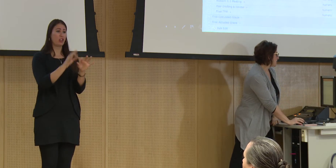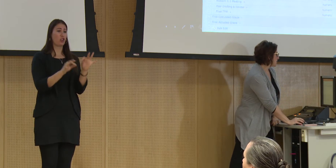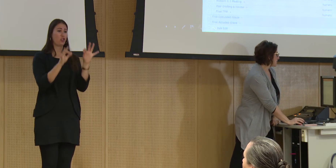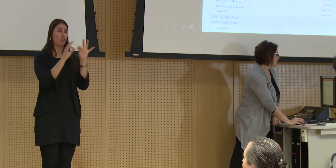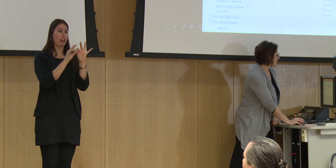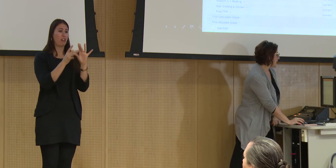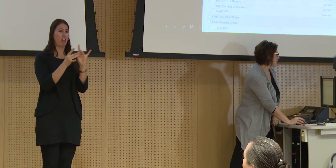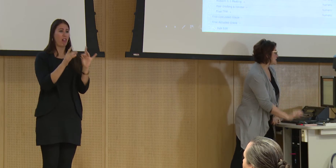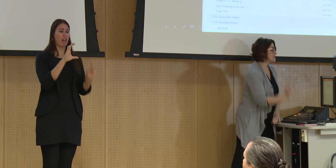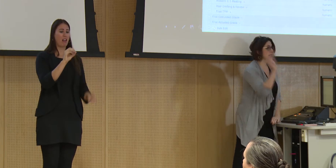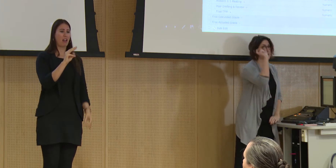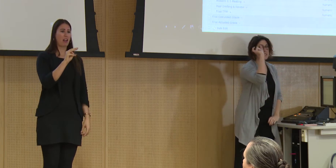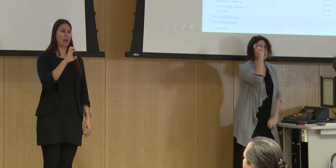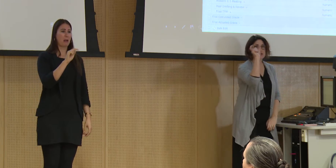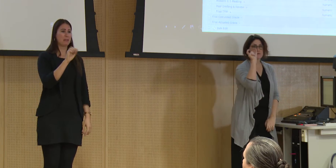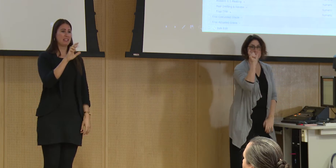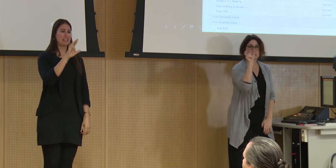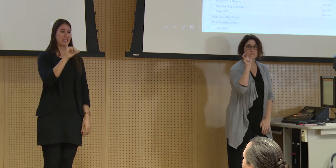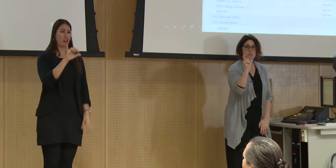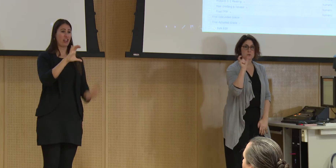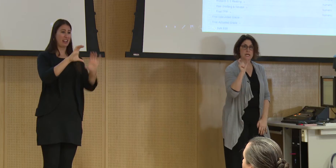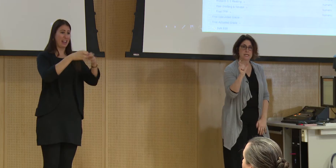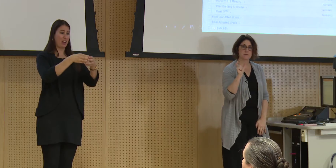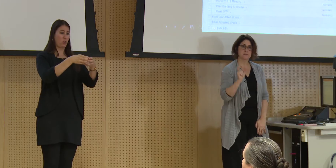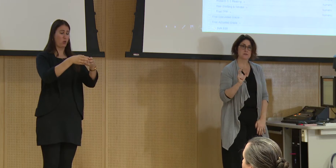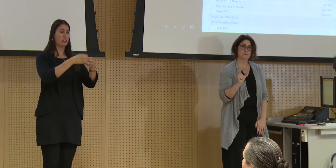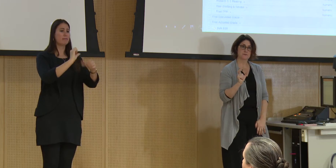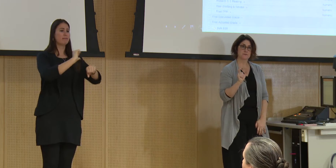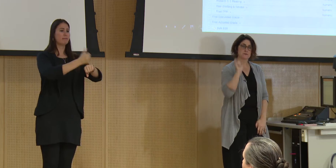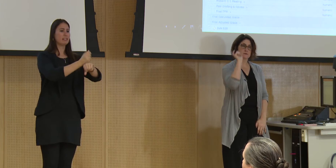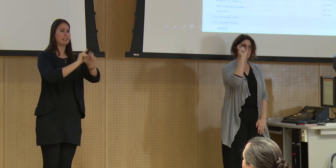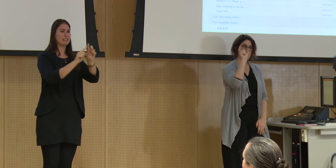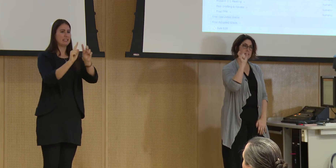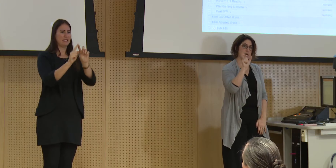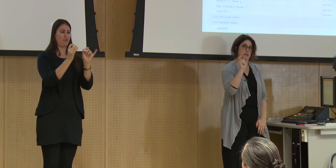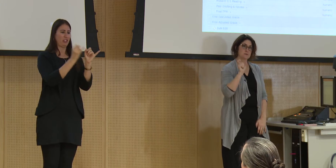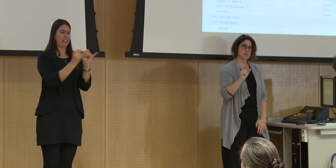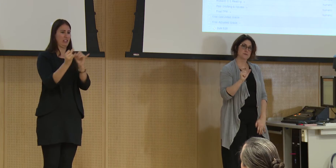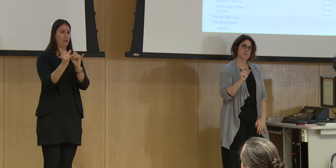and then set up each of those individual items, graded items.